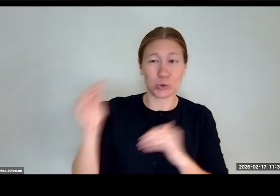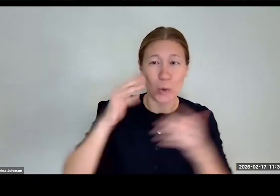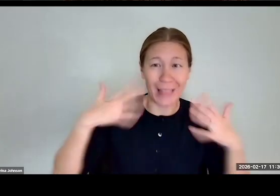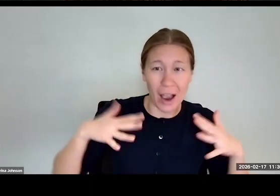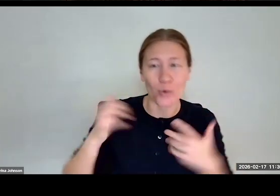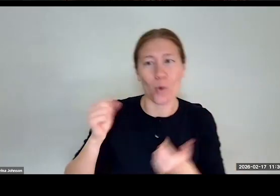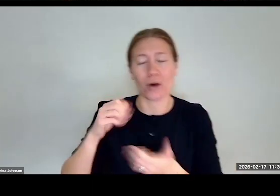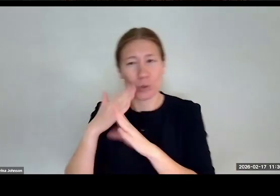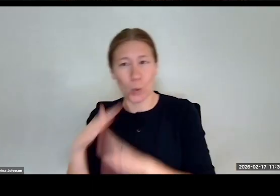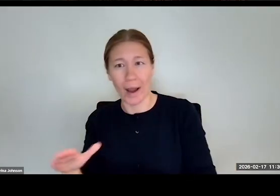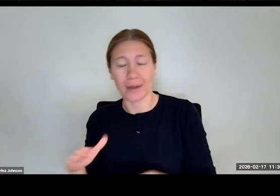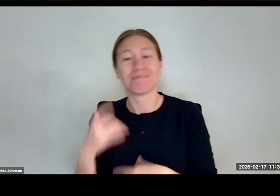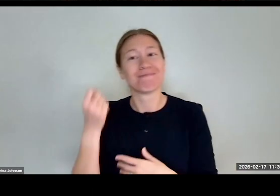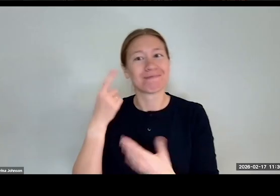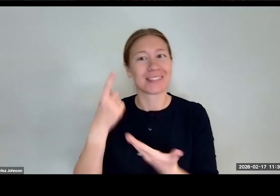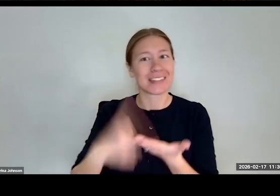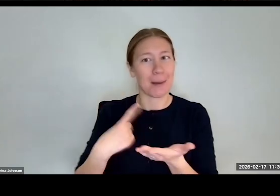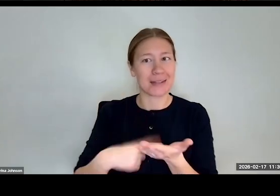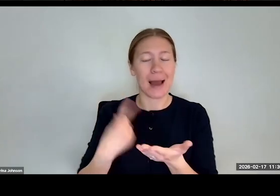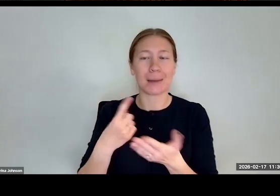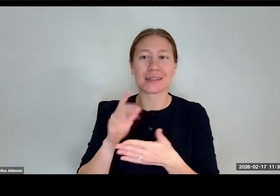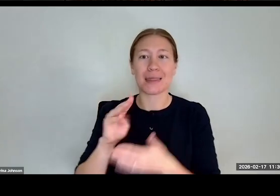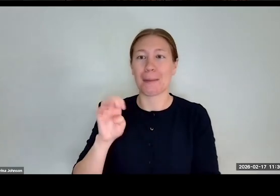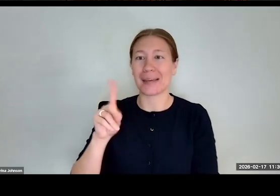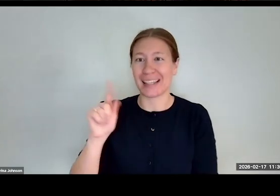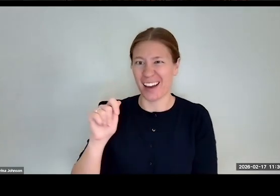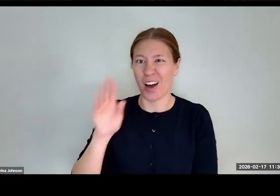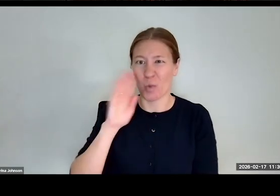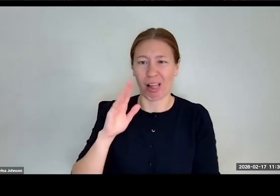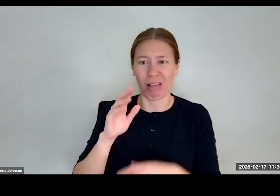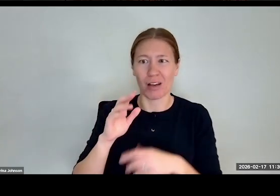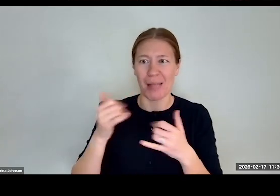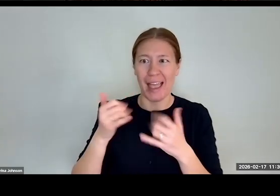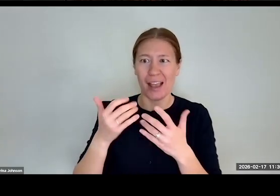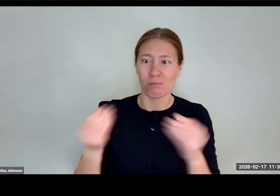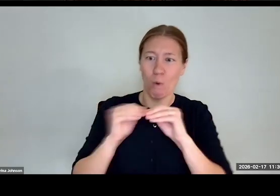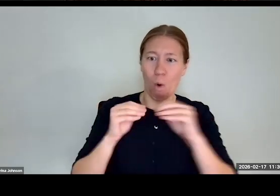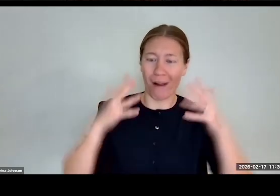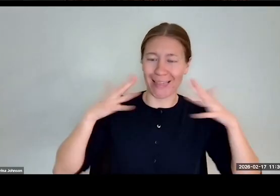of media plays louder than the presenter's voice. And so it can be important to prompt individuals that you're about to play something